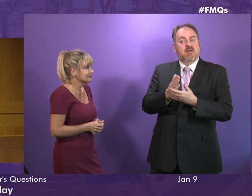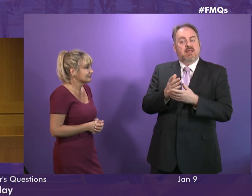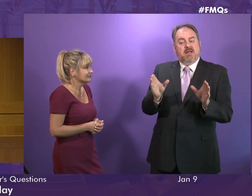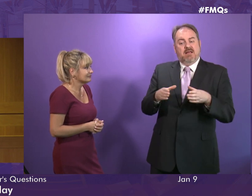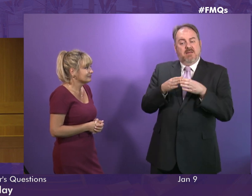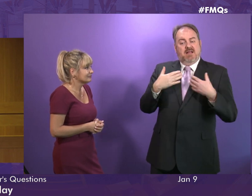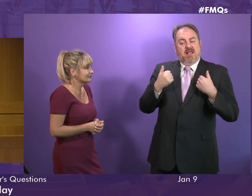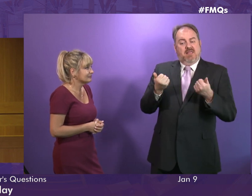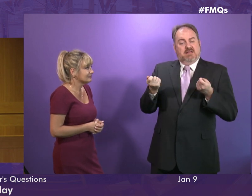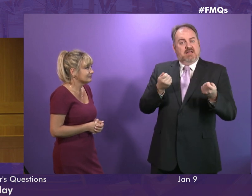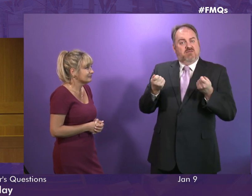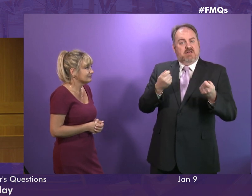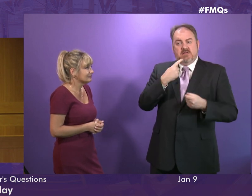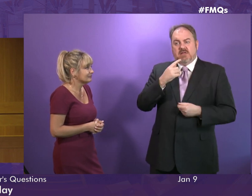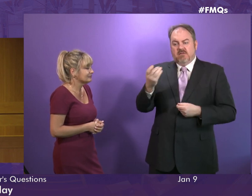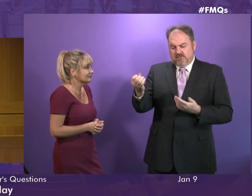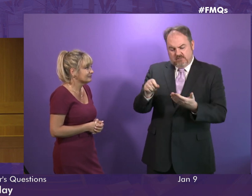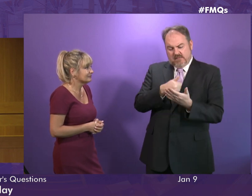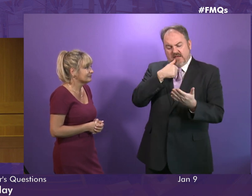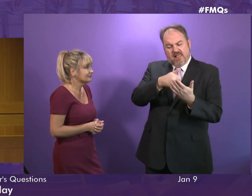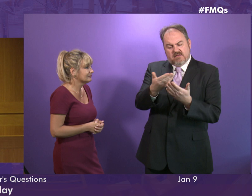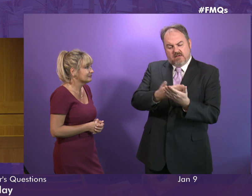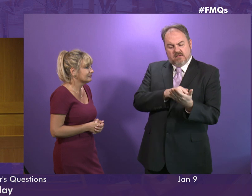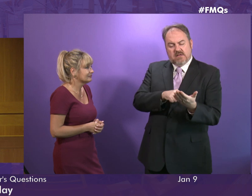“there is no suggestion of any kind that the delay to the new department of clinical